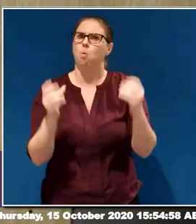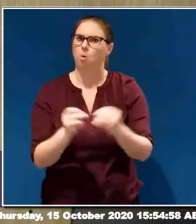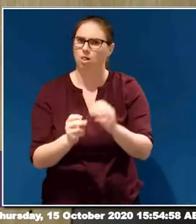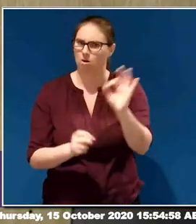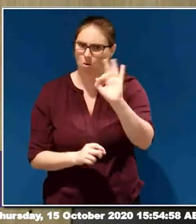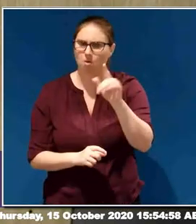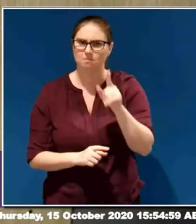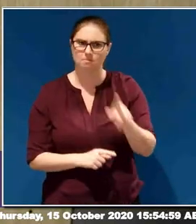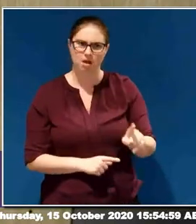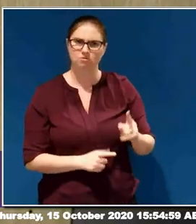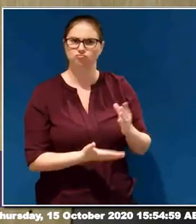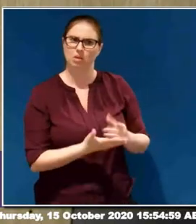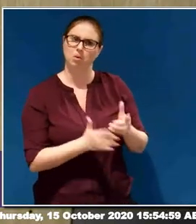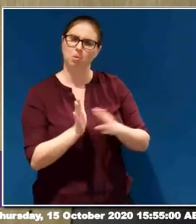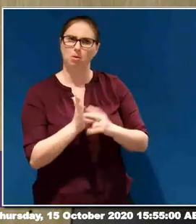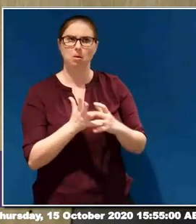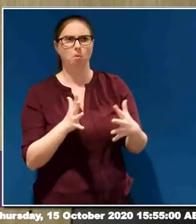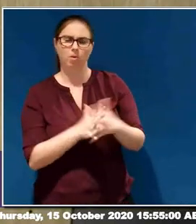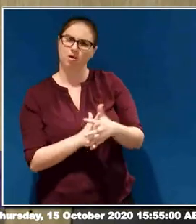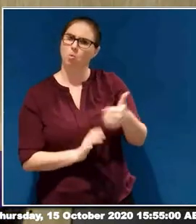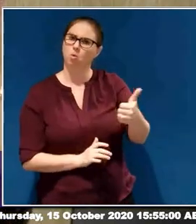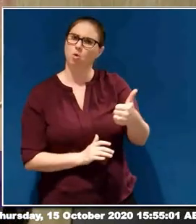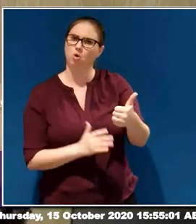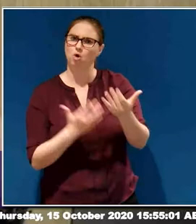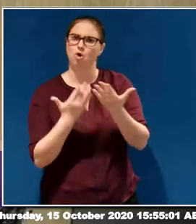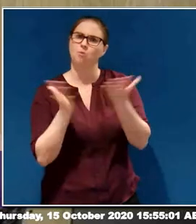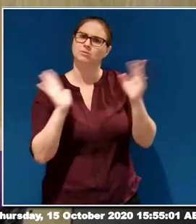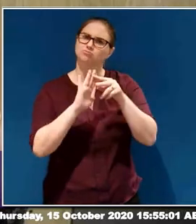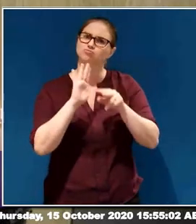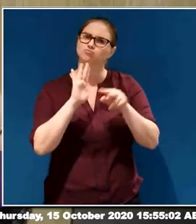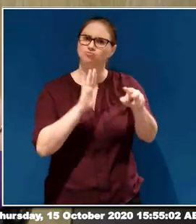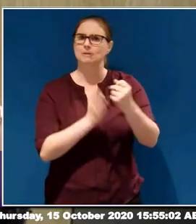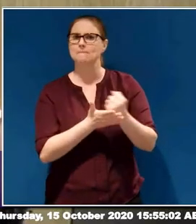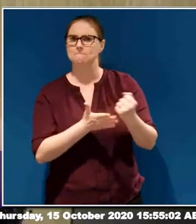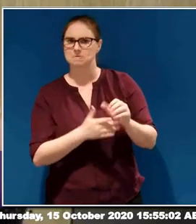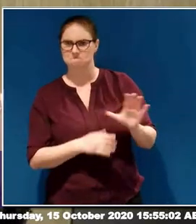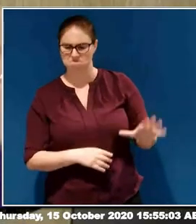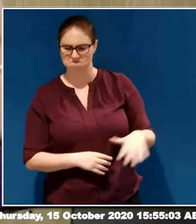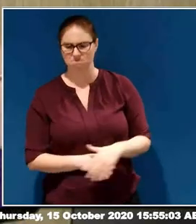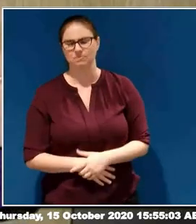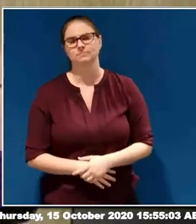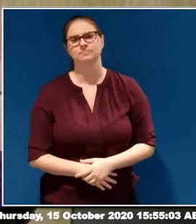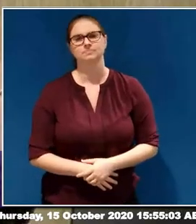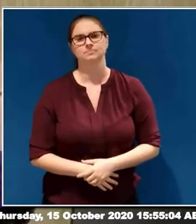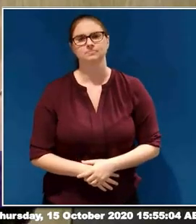And what we found was that there appears to be a graduating kind of